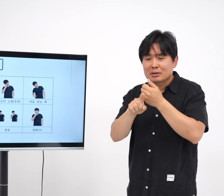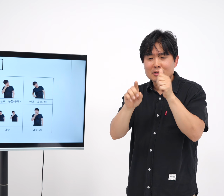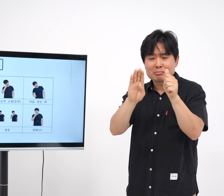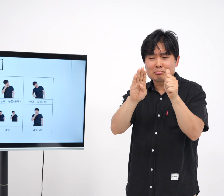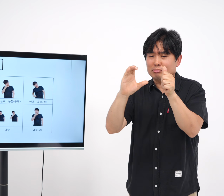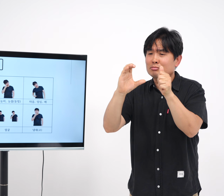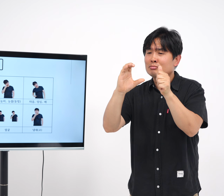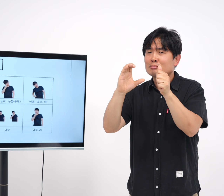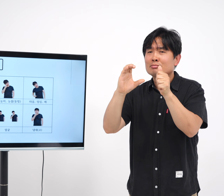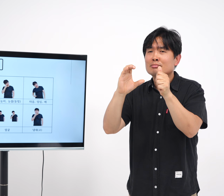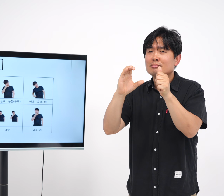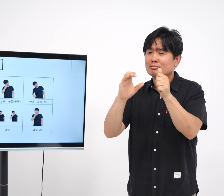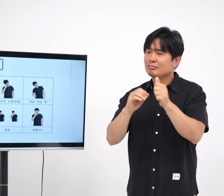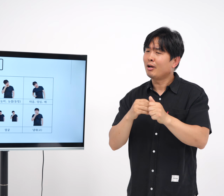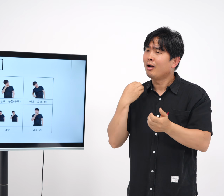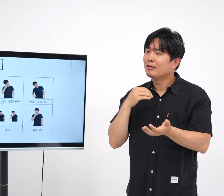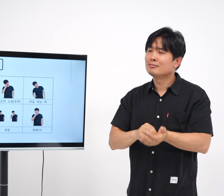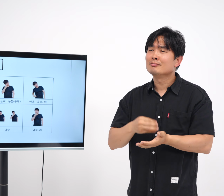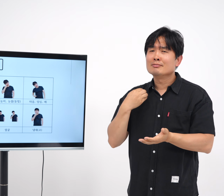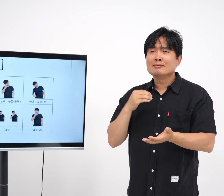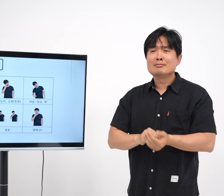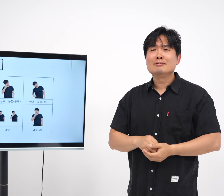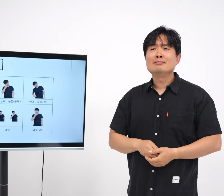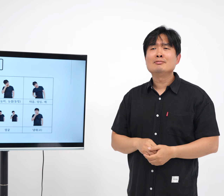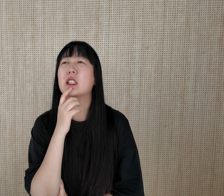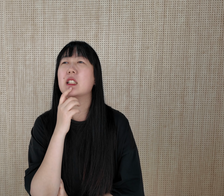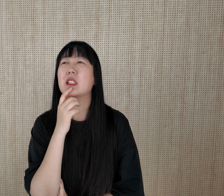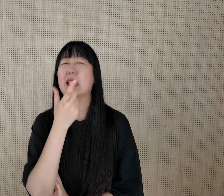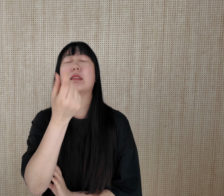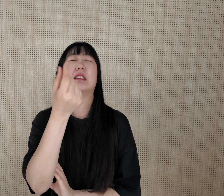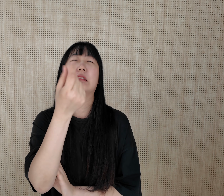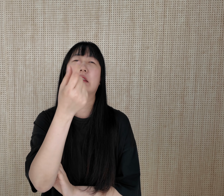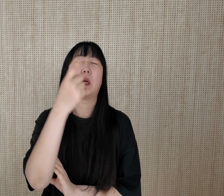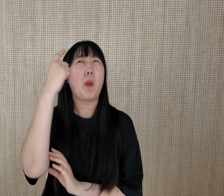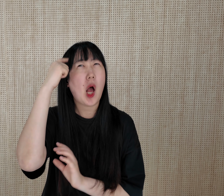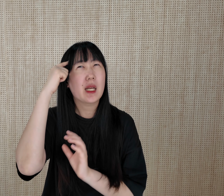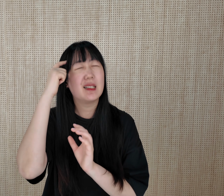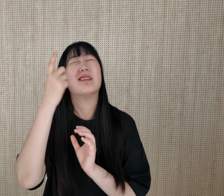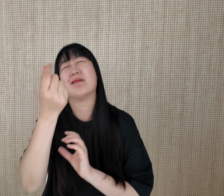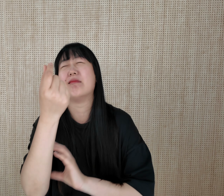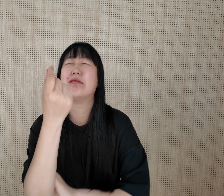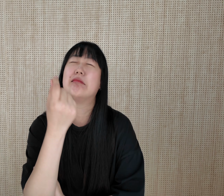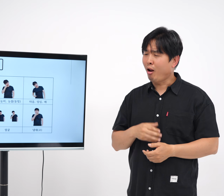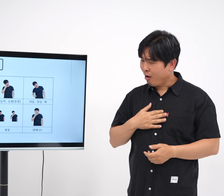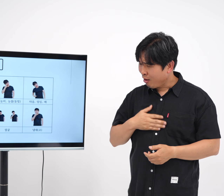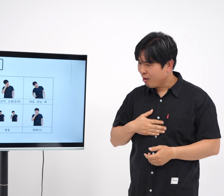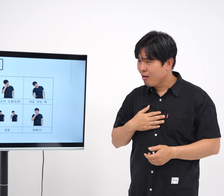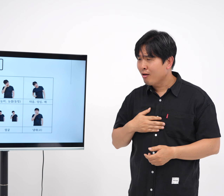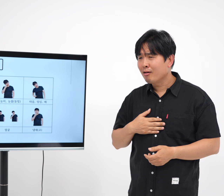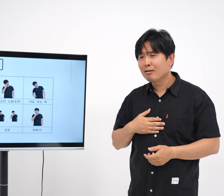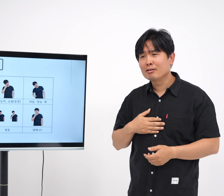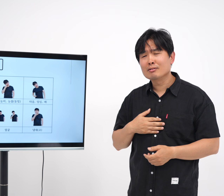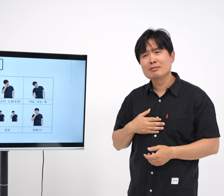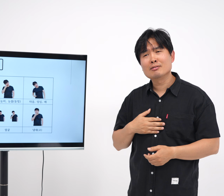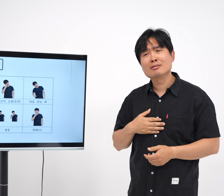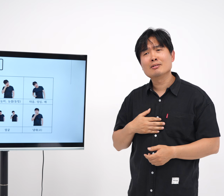In other words, A + B = AC. The meaning of A remains the same. That's right, the head, that's right, we all know it.